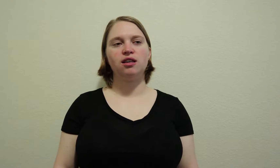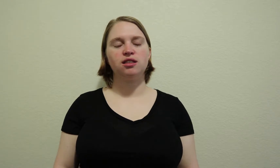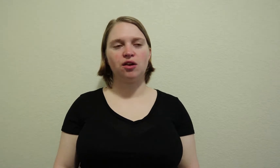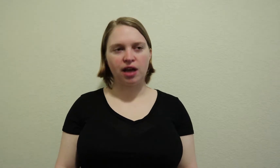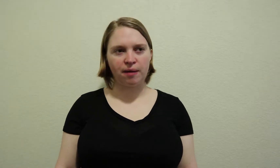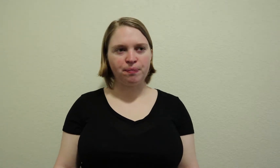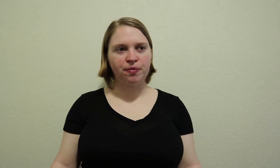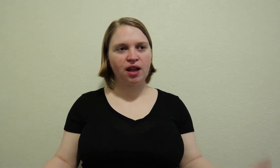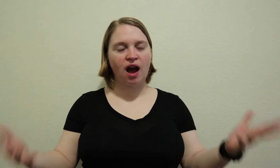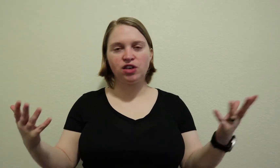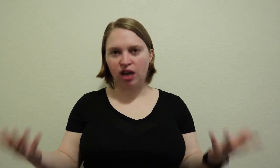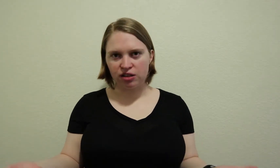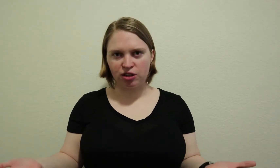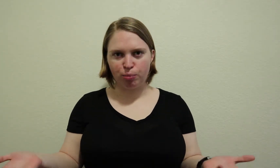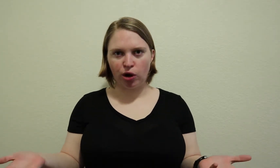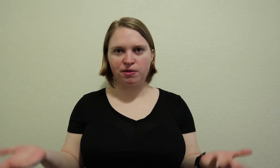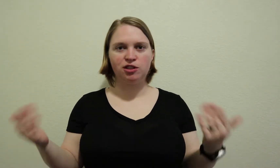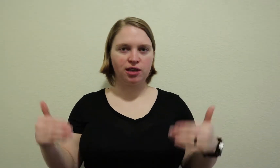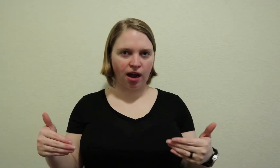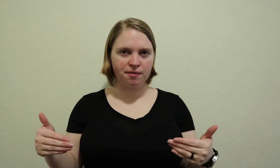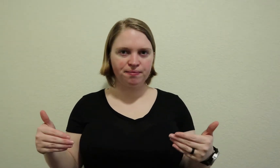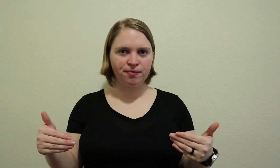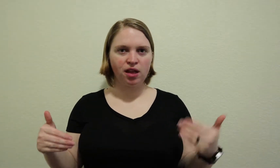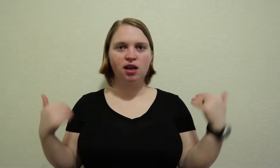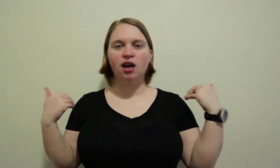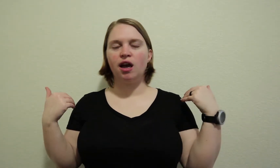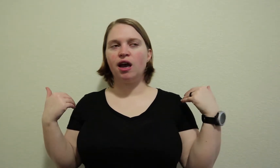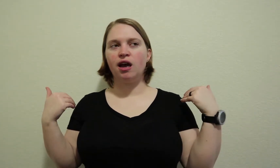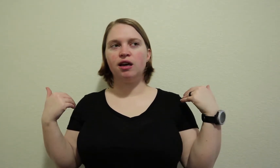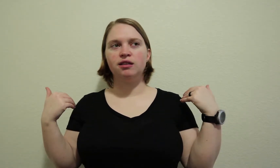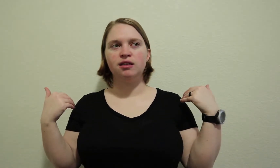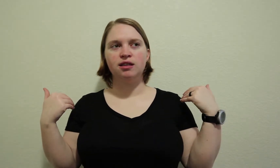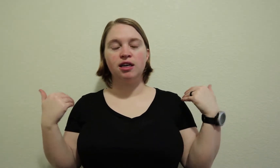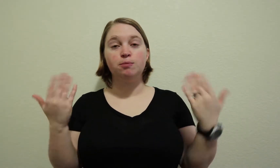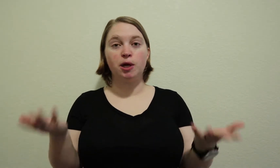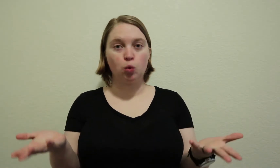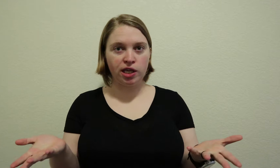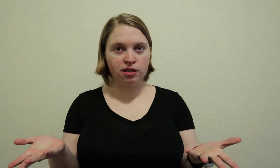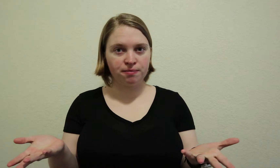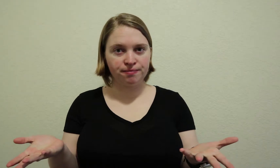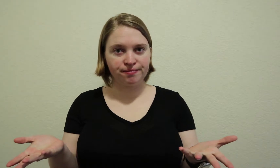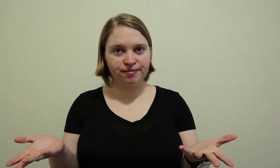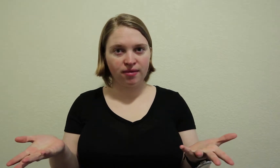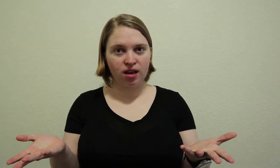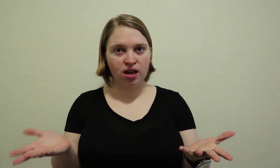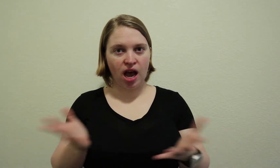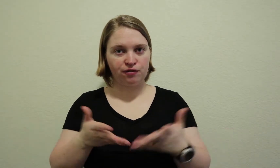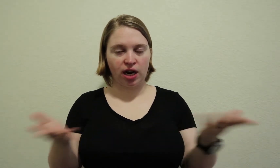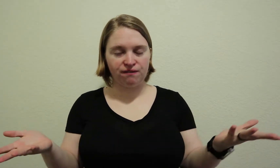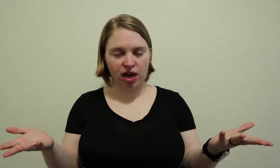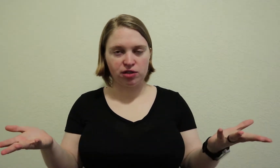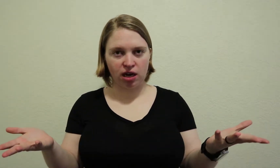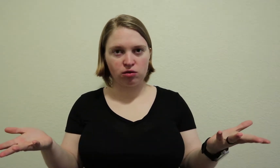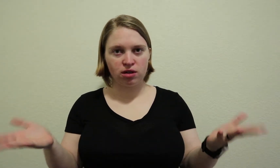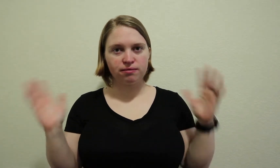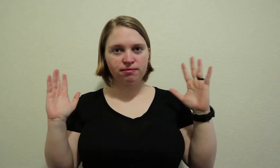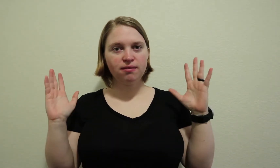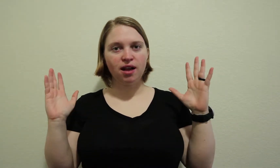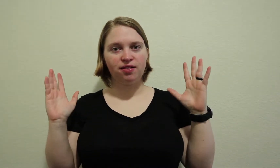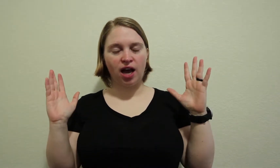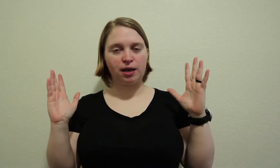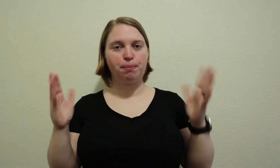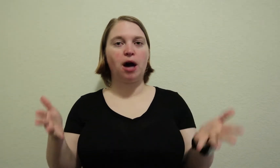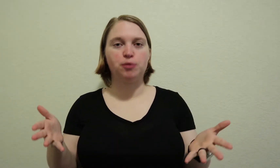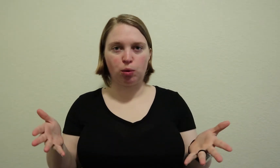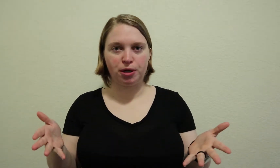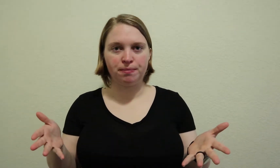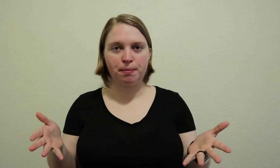So yeah I've a doctor appointment today and it's been a week after I found out about it popped open